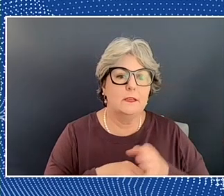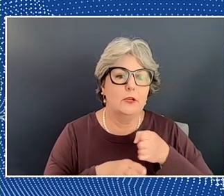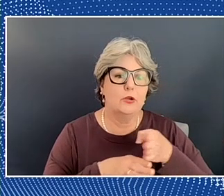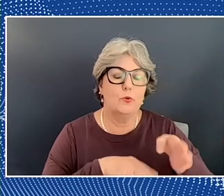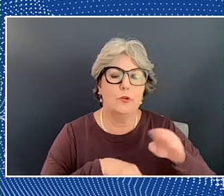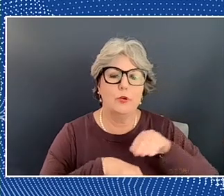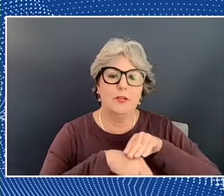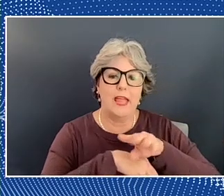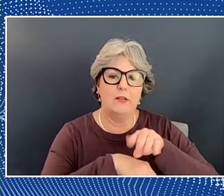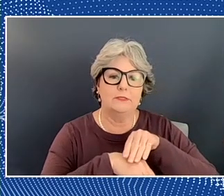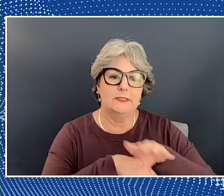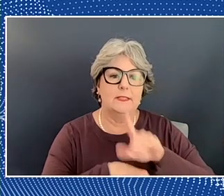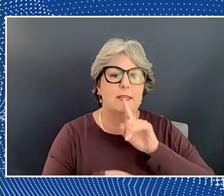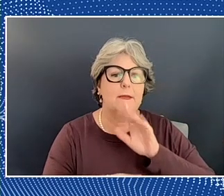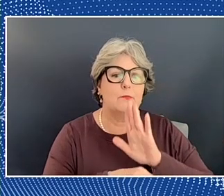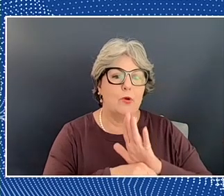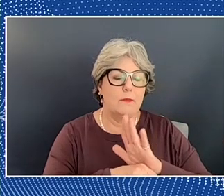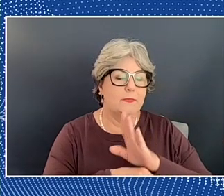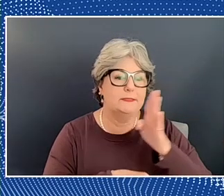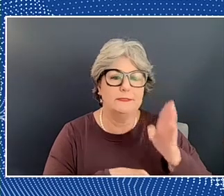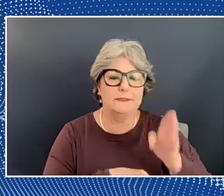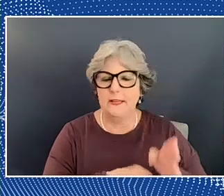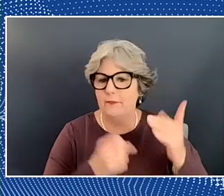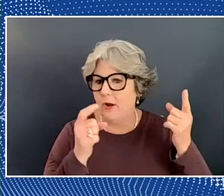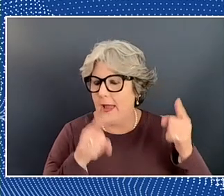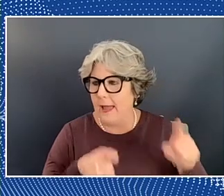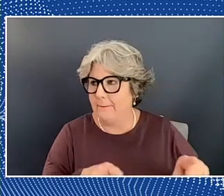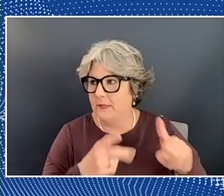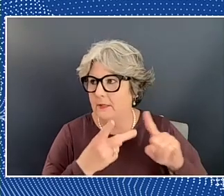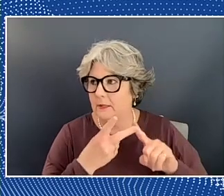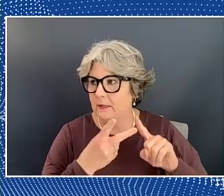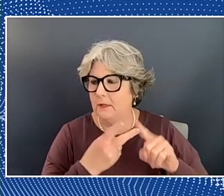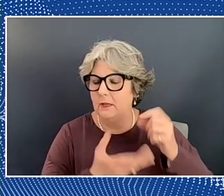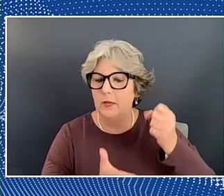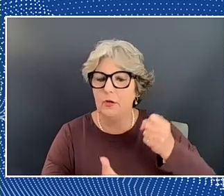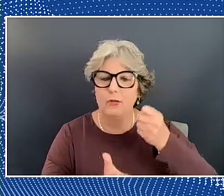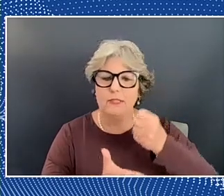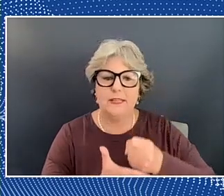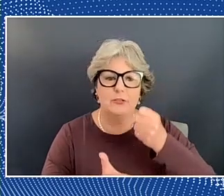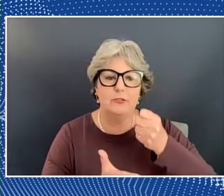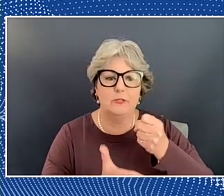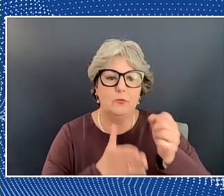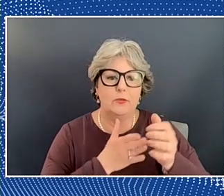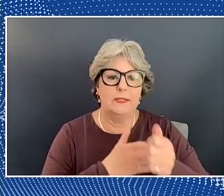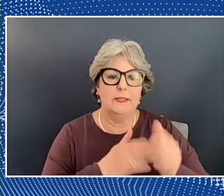promise leads never happened. The accreditation they claimed would lead to great jobs turned out to be